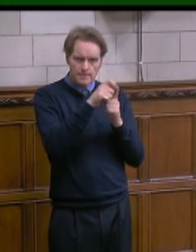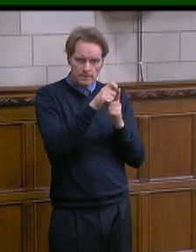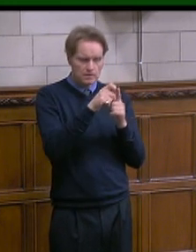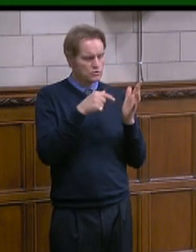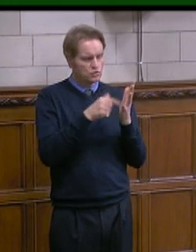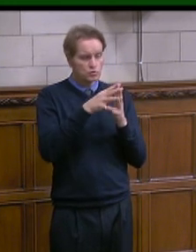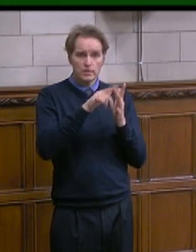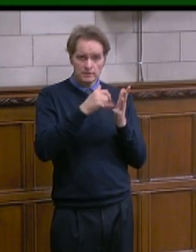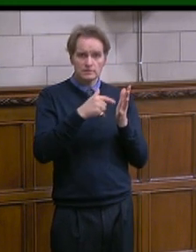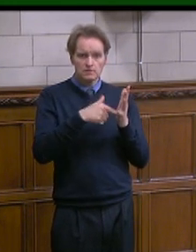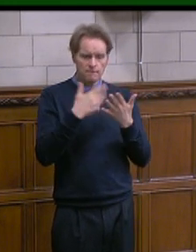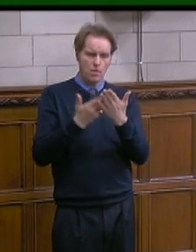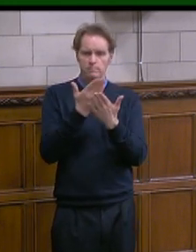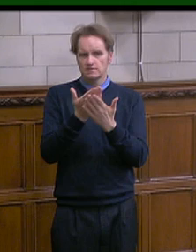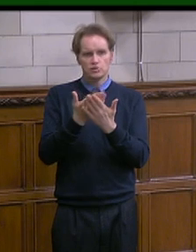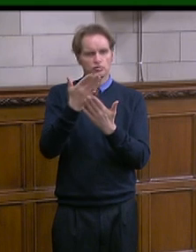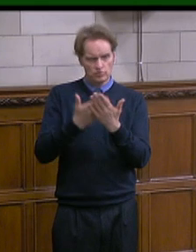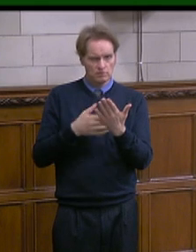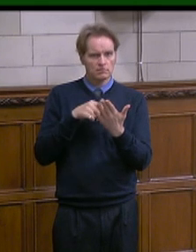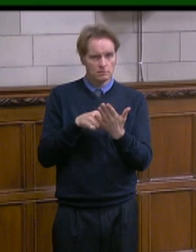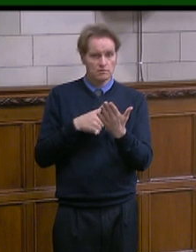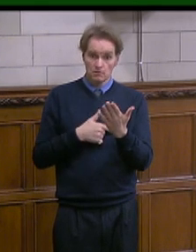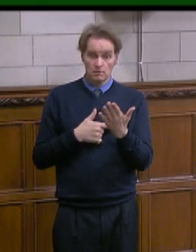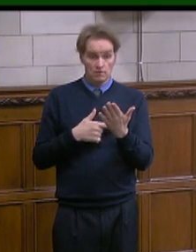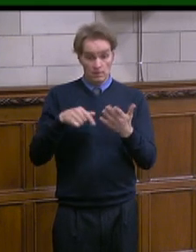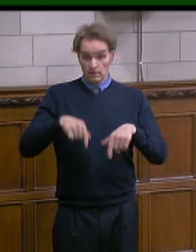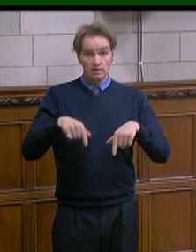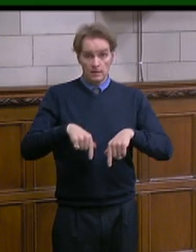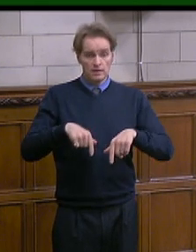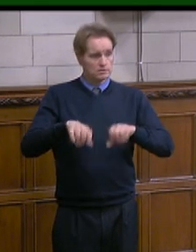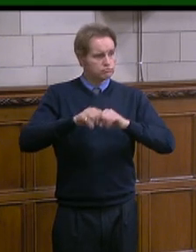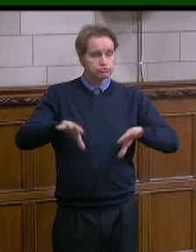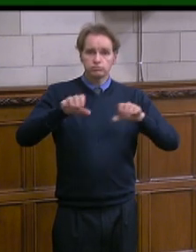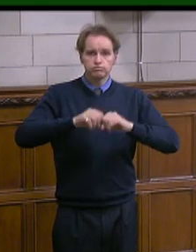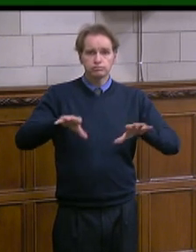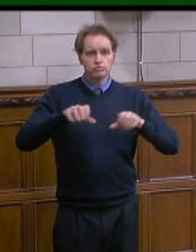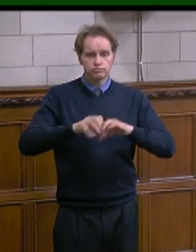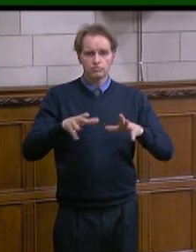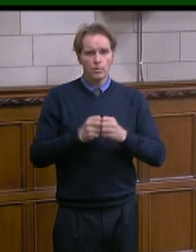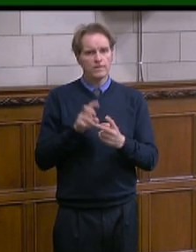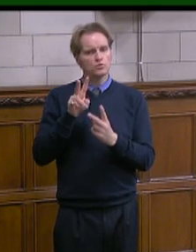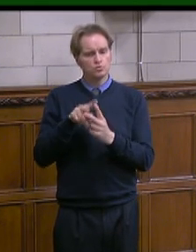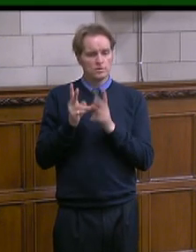I am very pleased to see that the proceedings are being broadcast live with full British Sign Language interpretation.